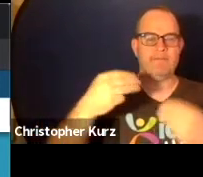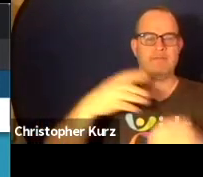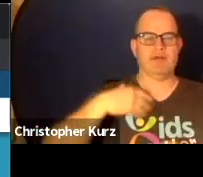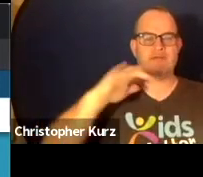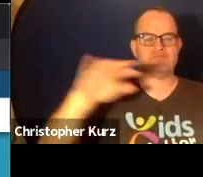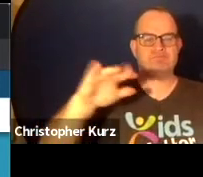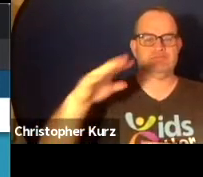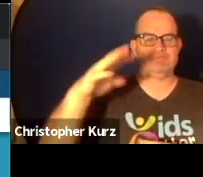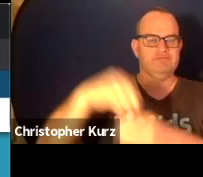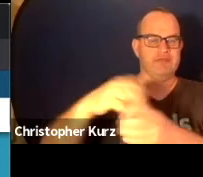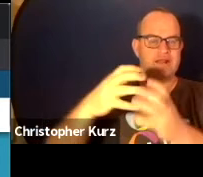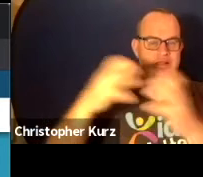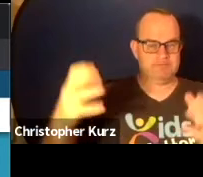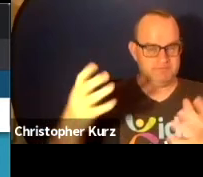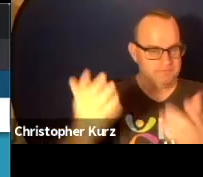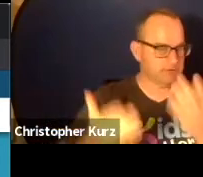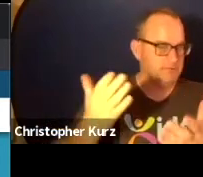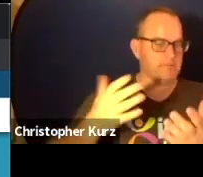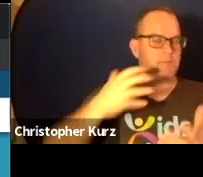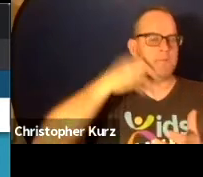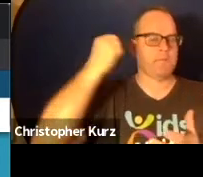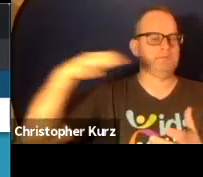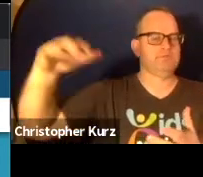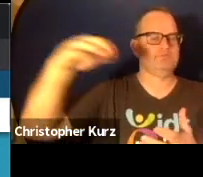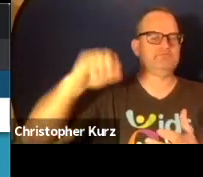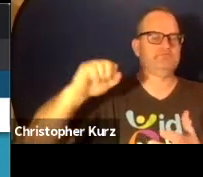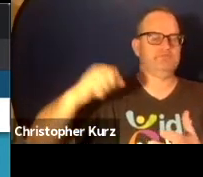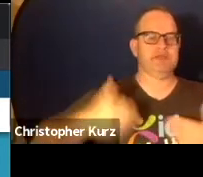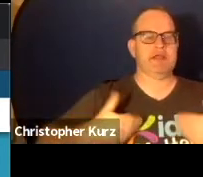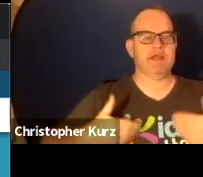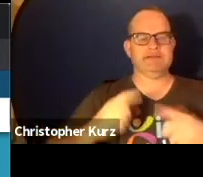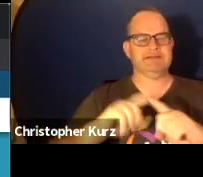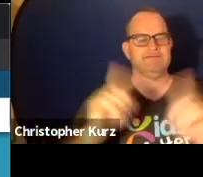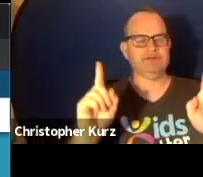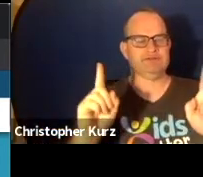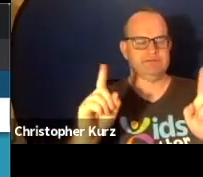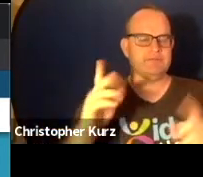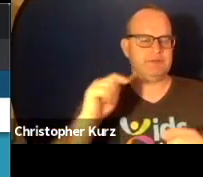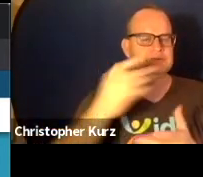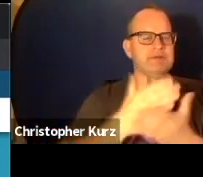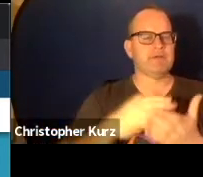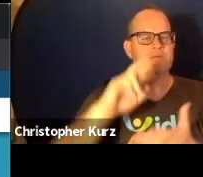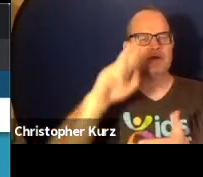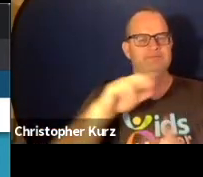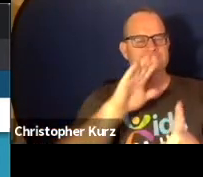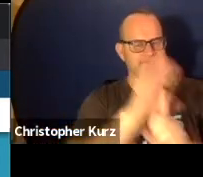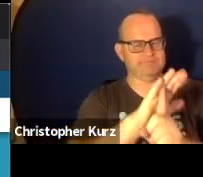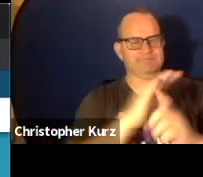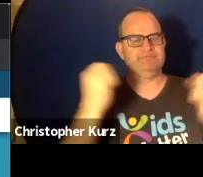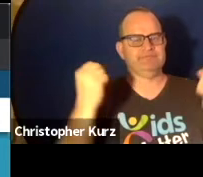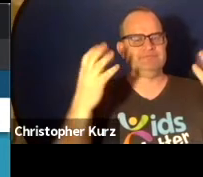want to add a regional variety of American Sign Language for Rochester, New York because we know